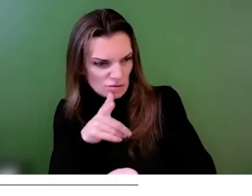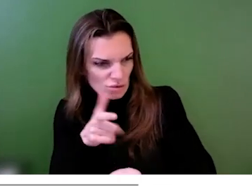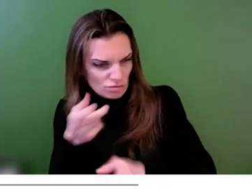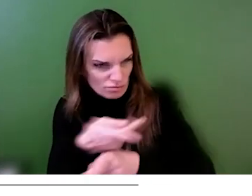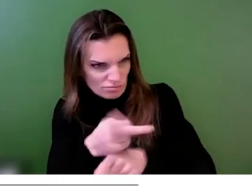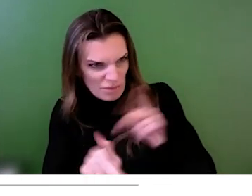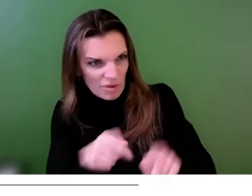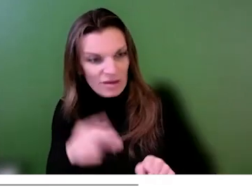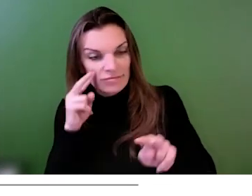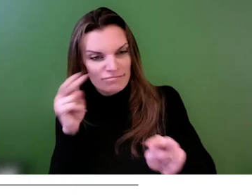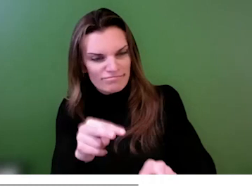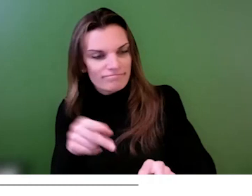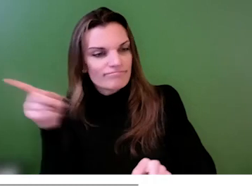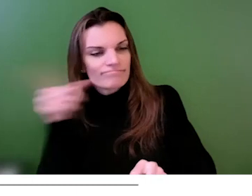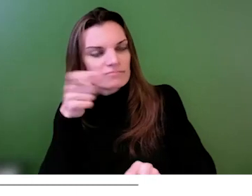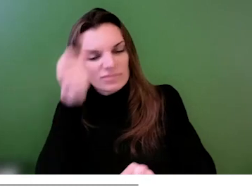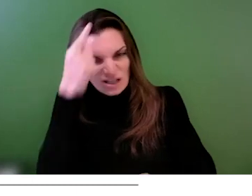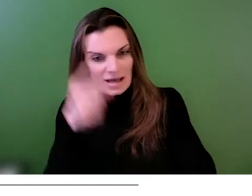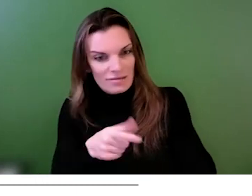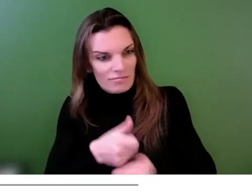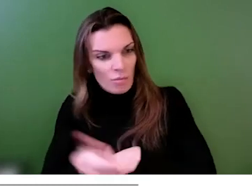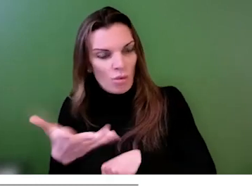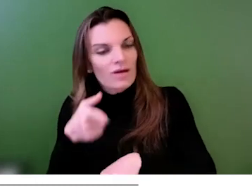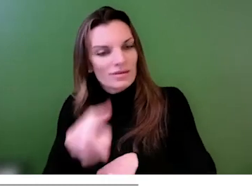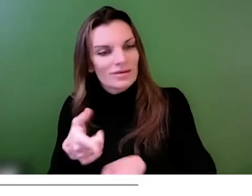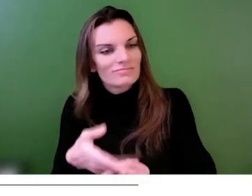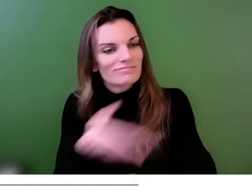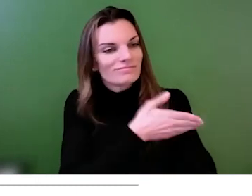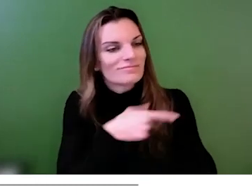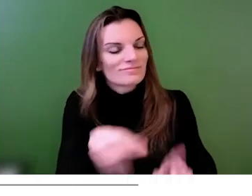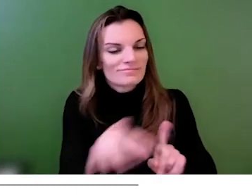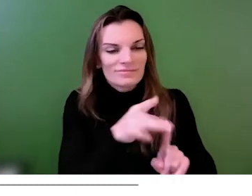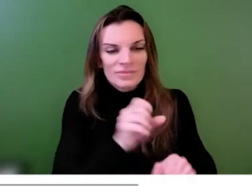they see long COVID. So it's important to find someone who